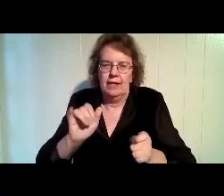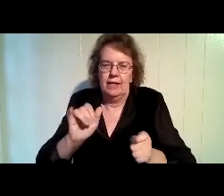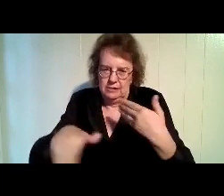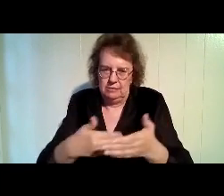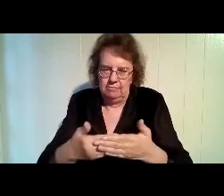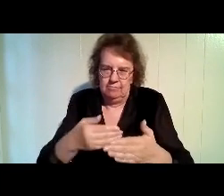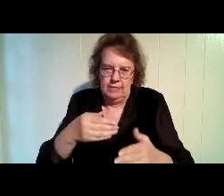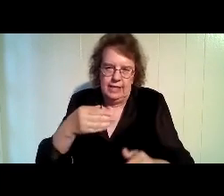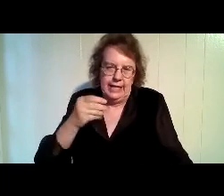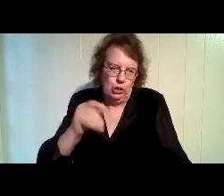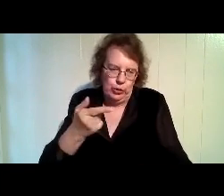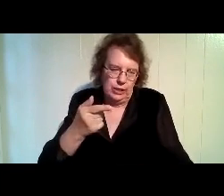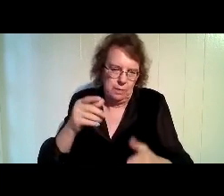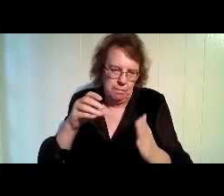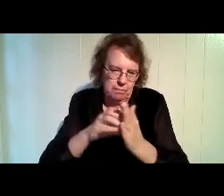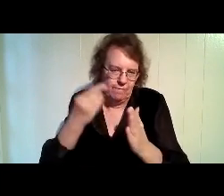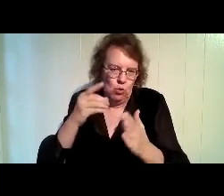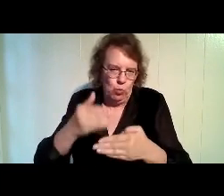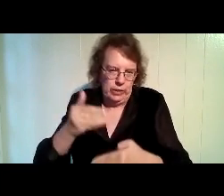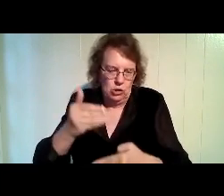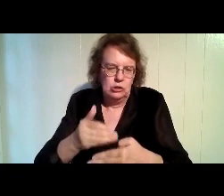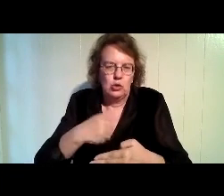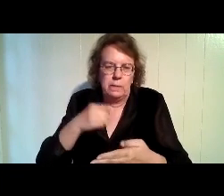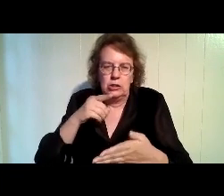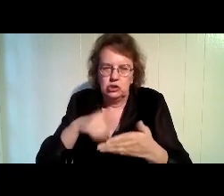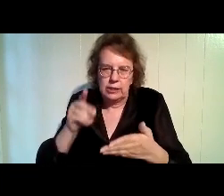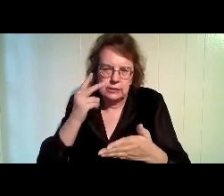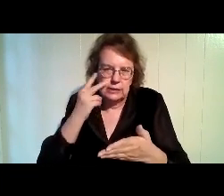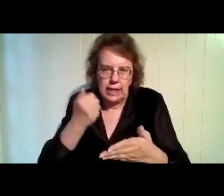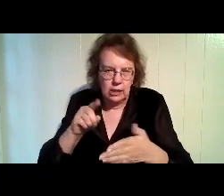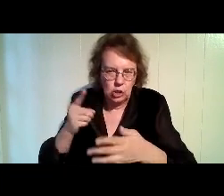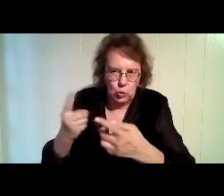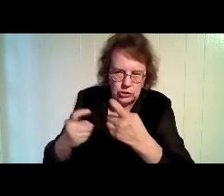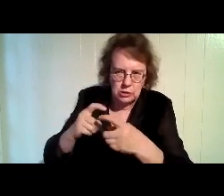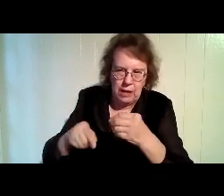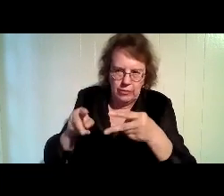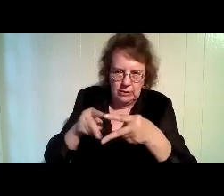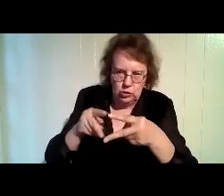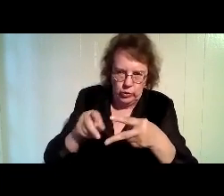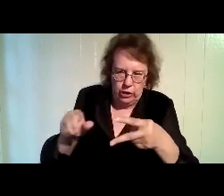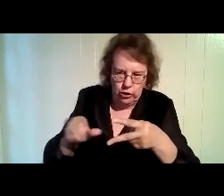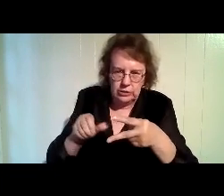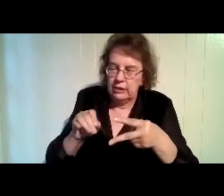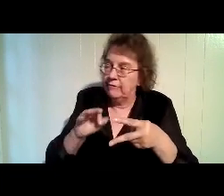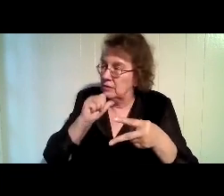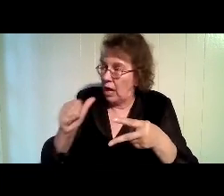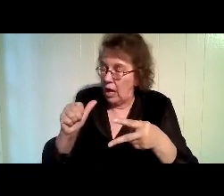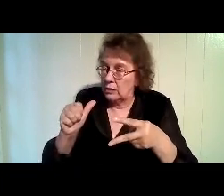Windows, so I am going to check just to see if there were any questions about these two areas. If not, we can move into interaction.